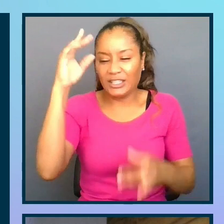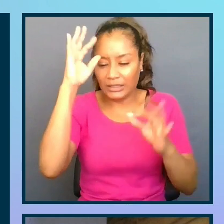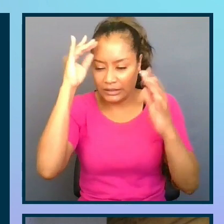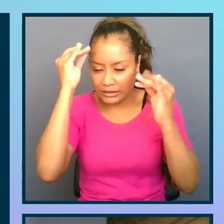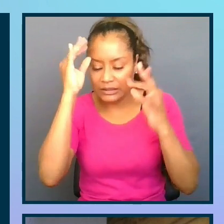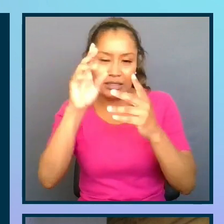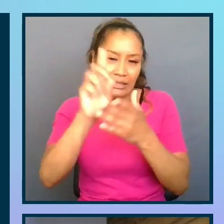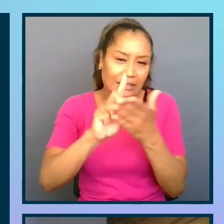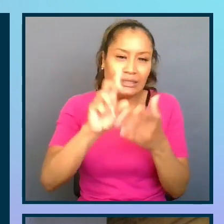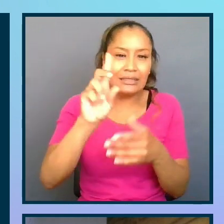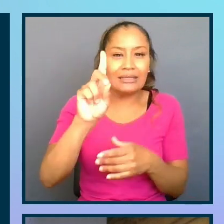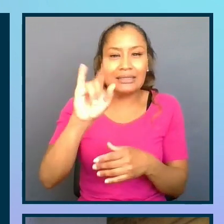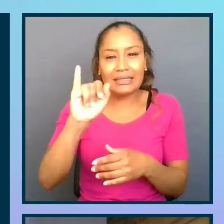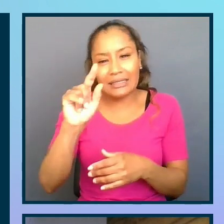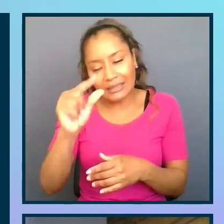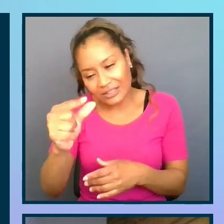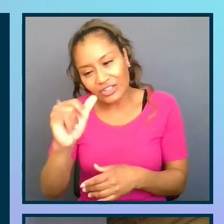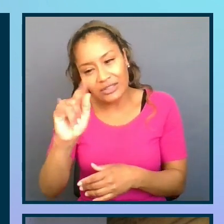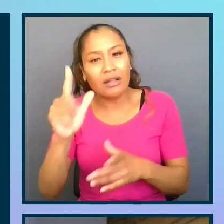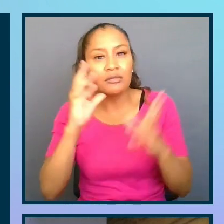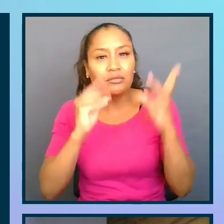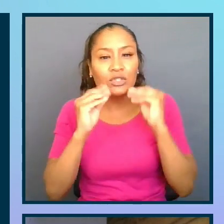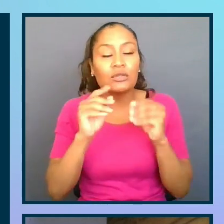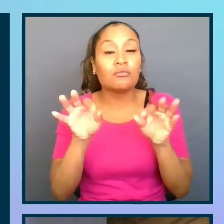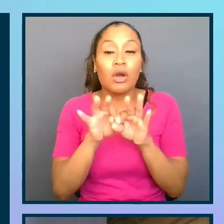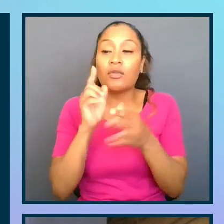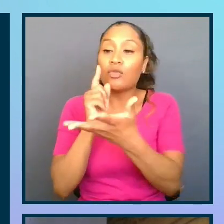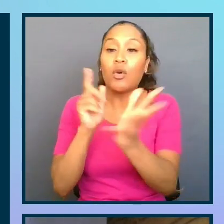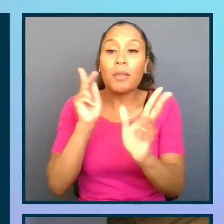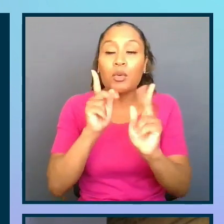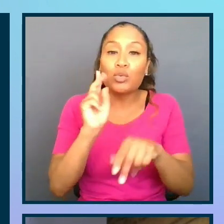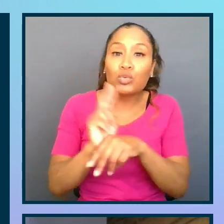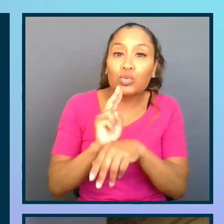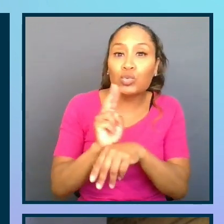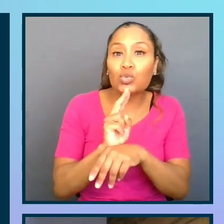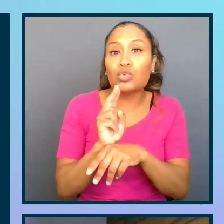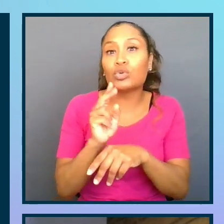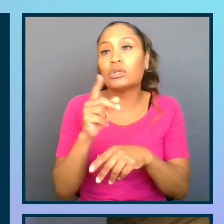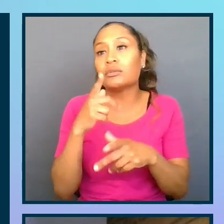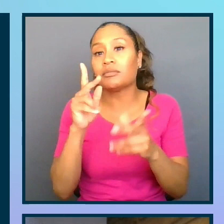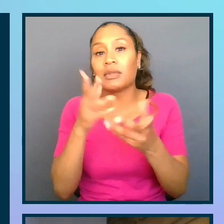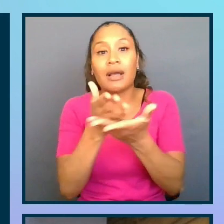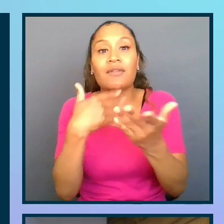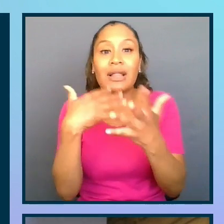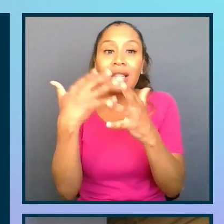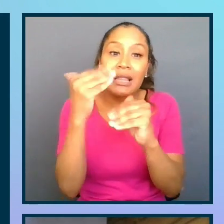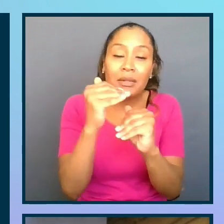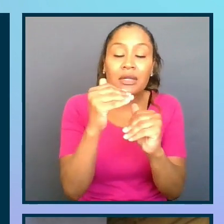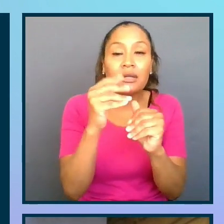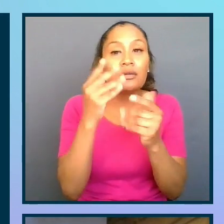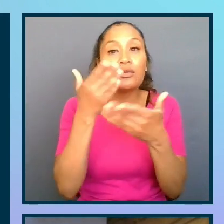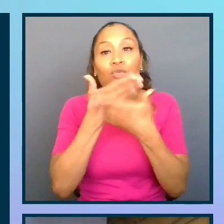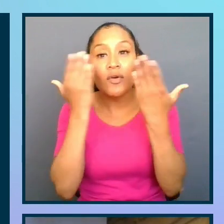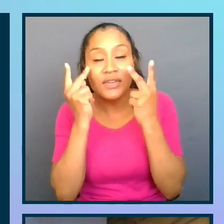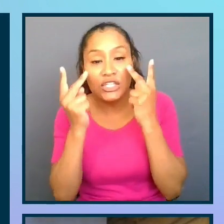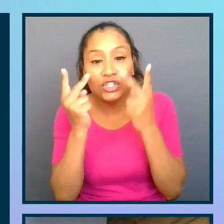include ensuring use by those with limited or no vision, differences in color perception,